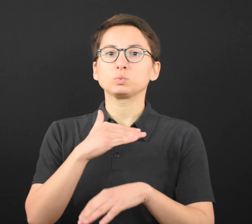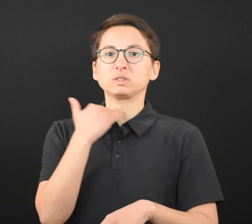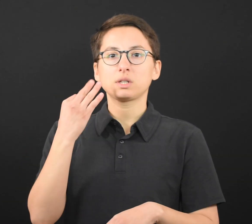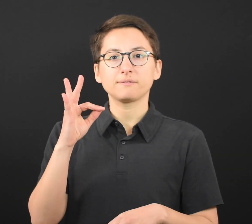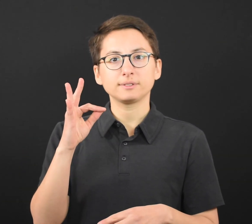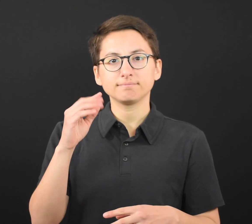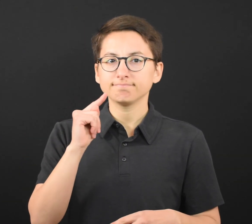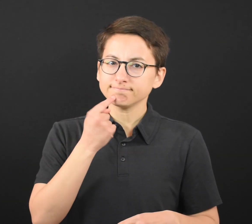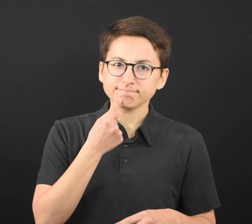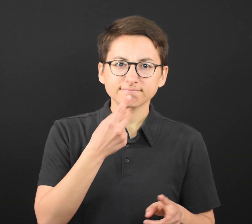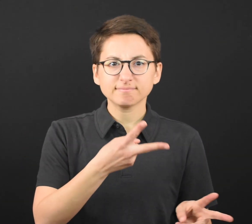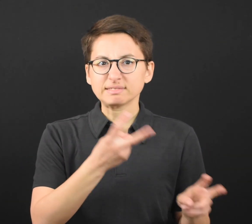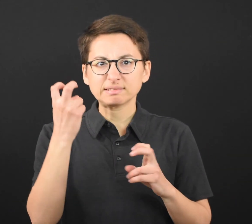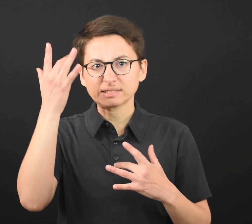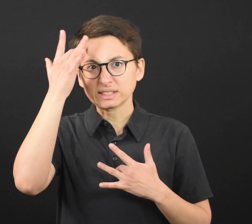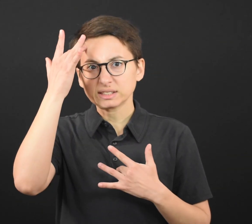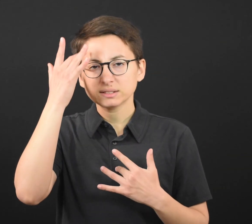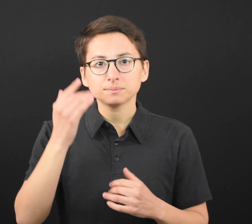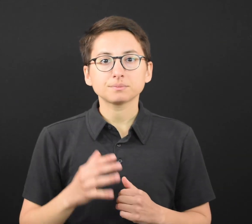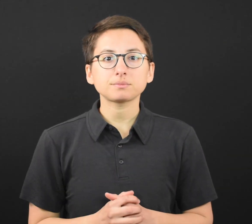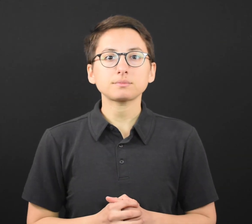Increased Risk of Severe Illness